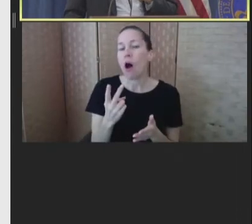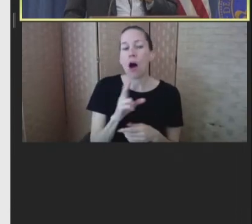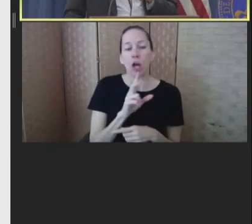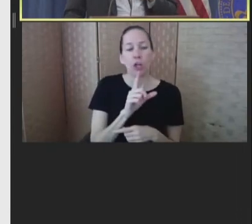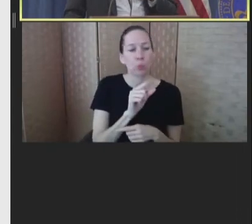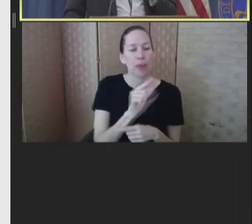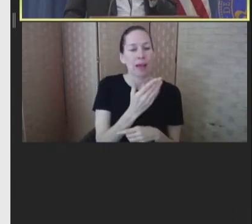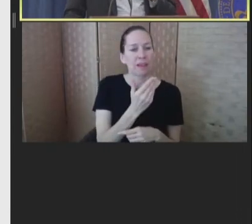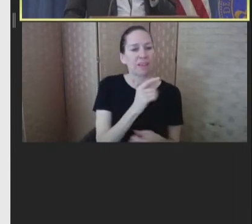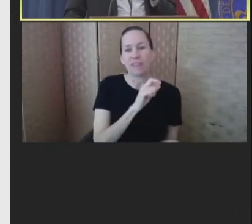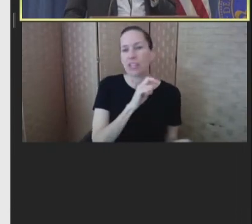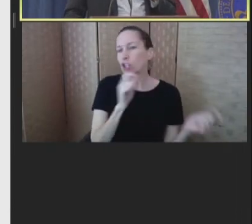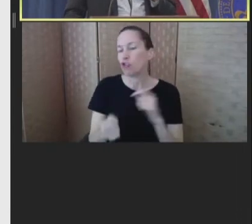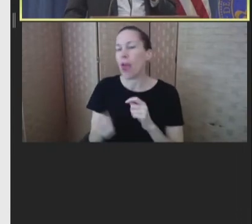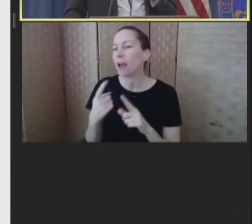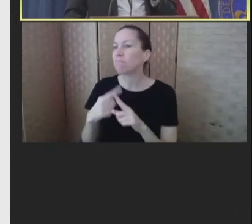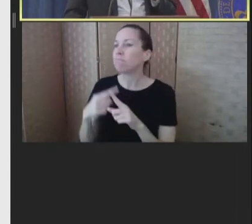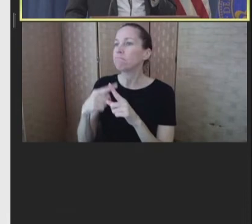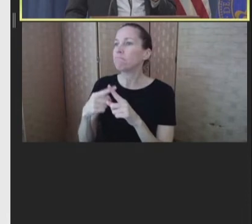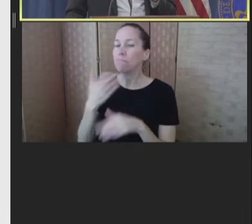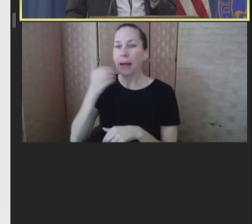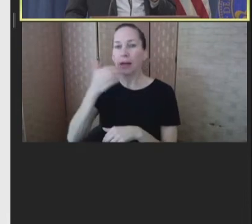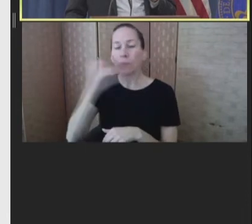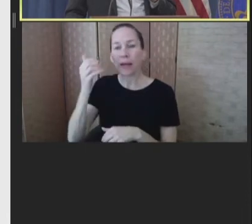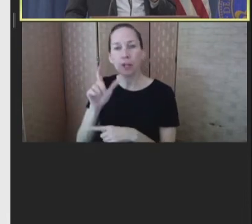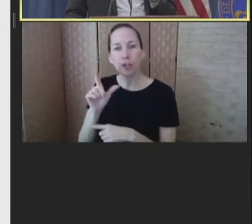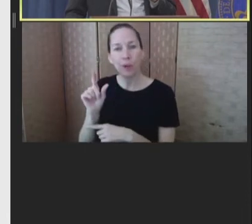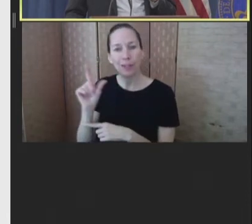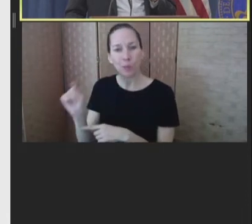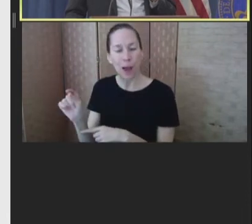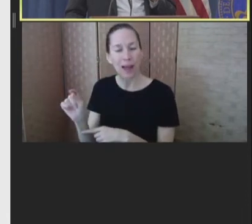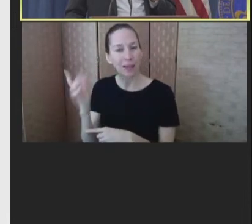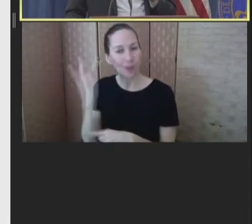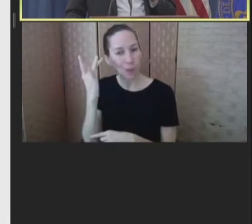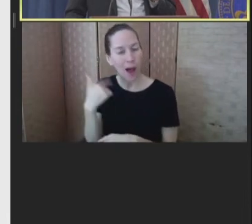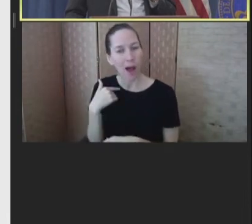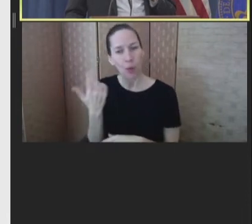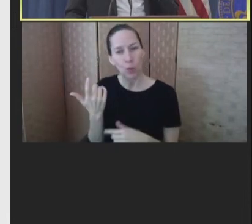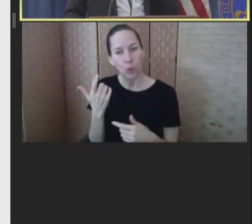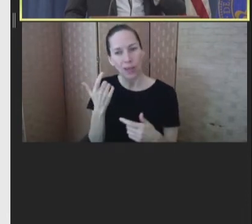was a difference in the approach to the vaccine conversation itself, which was actually stepping